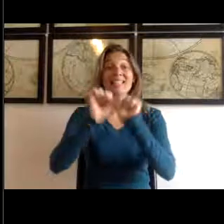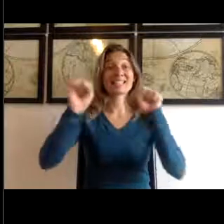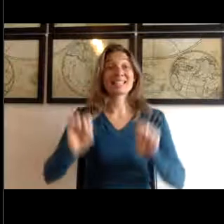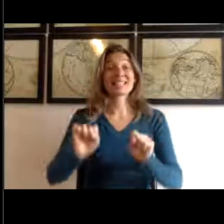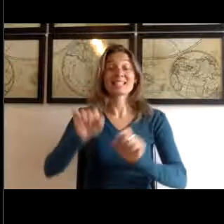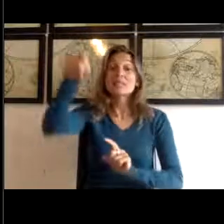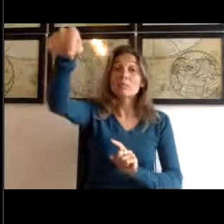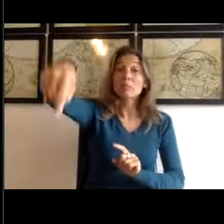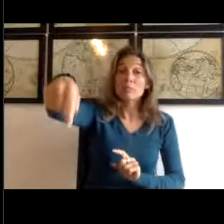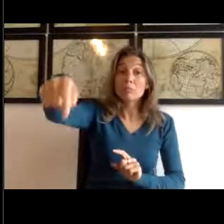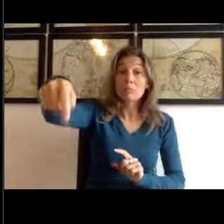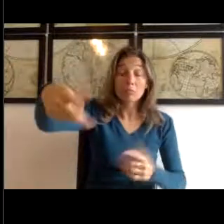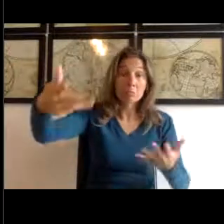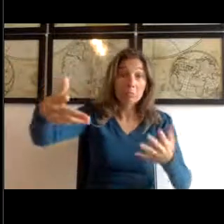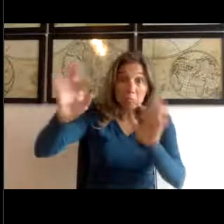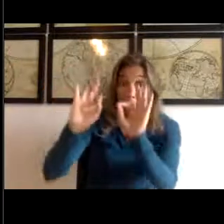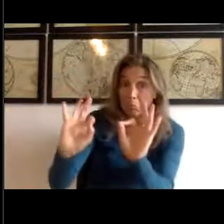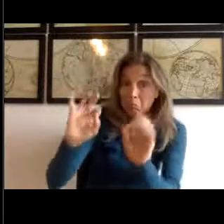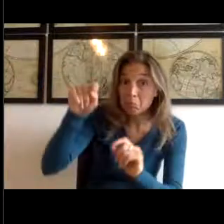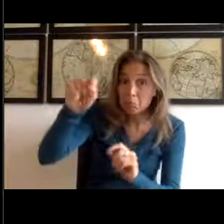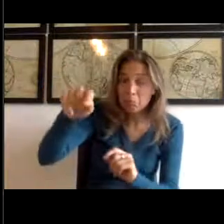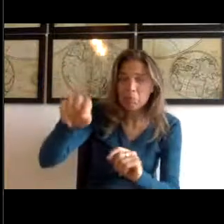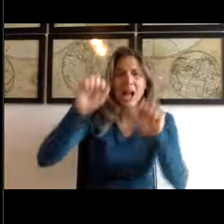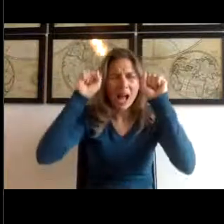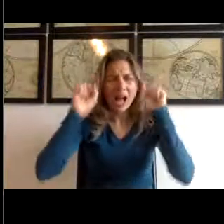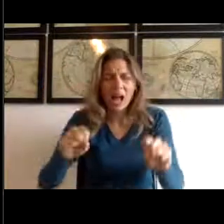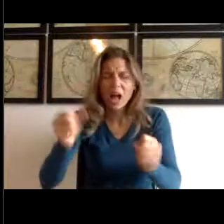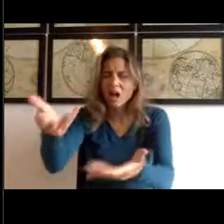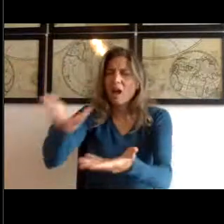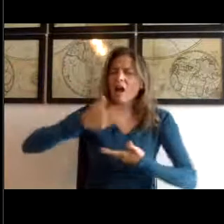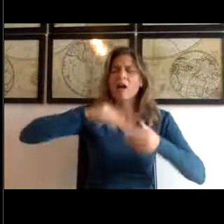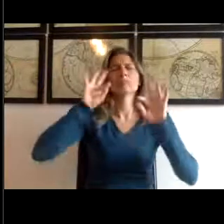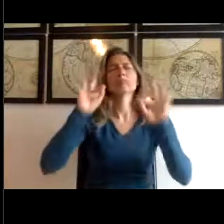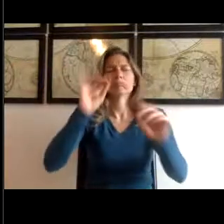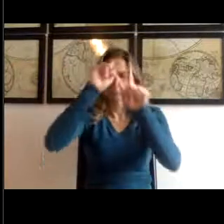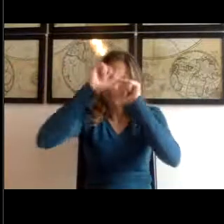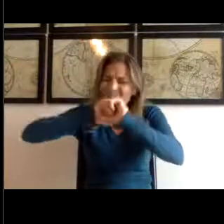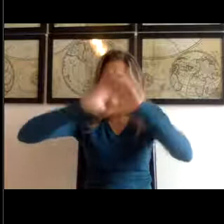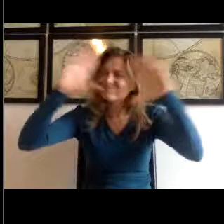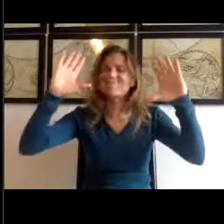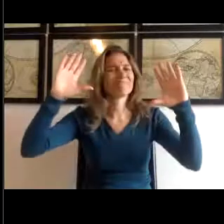to make sure it's safe and okay to send volunteers at all.